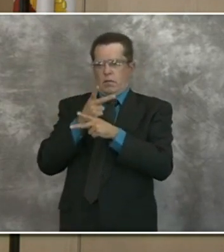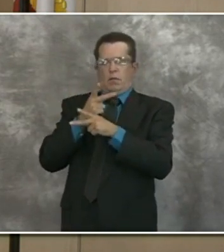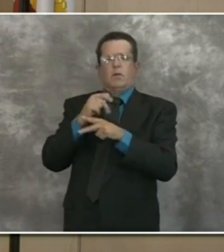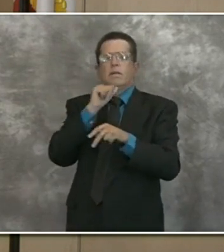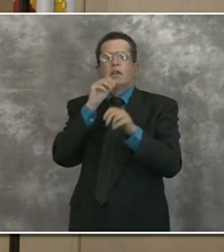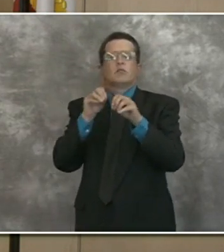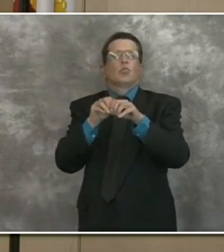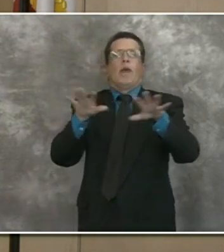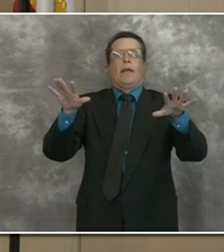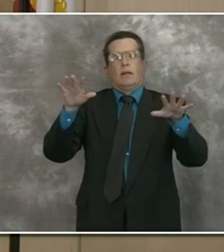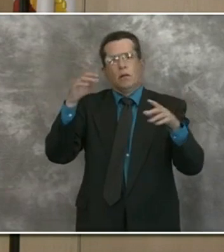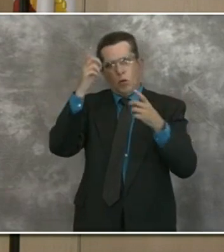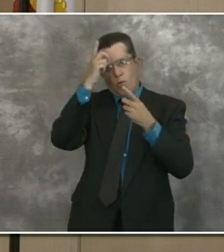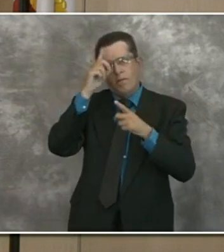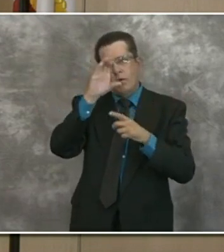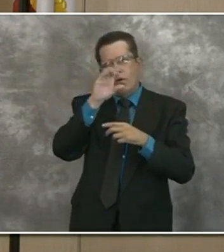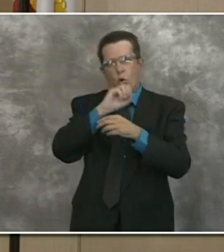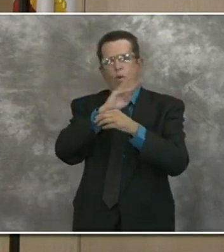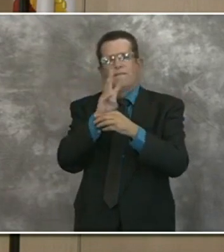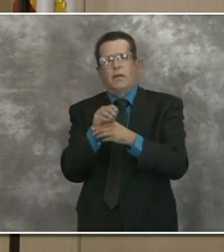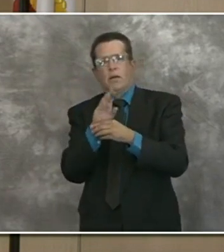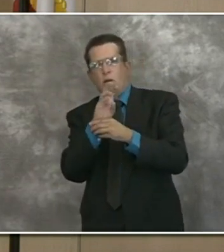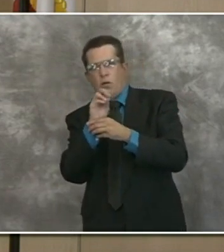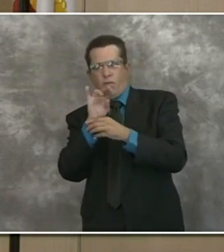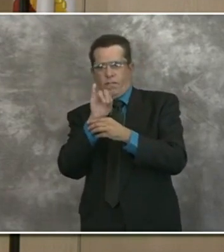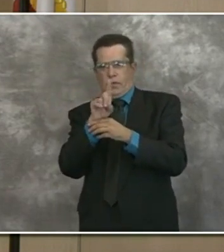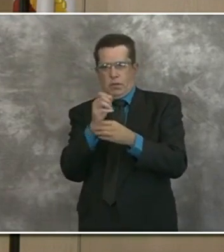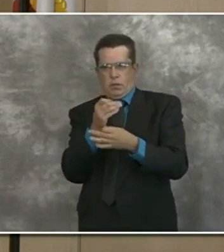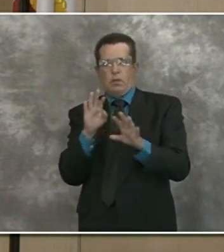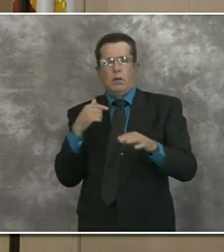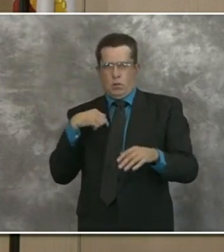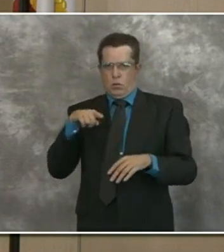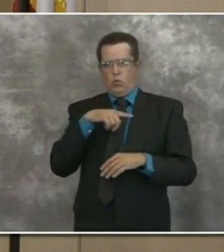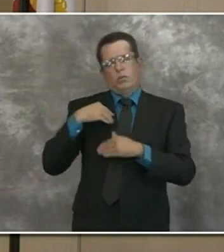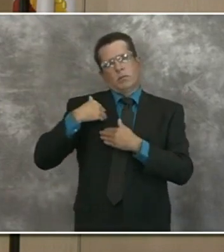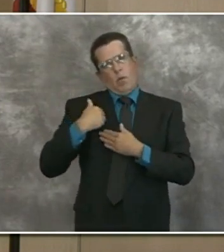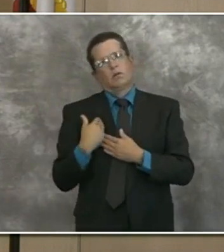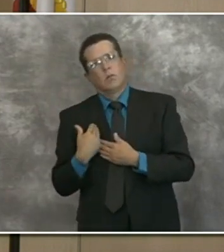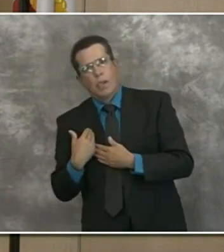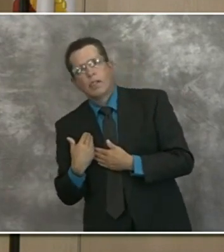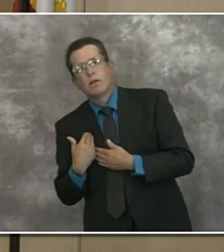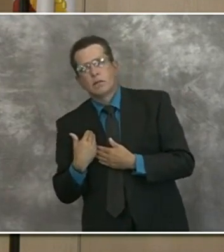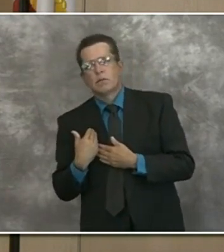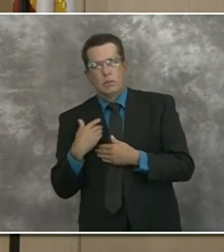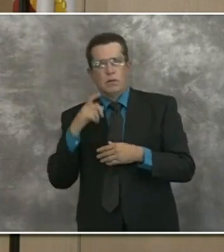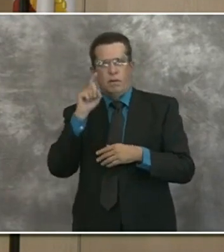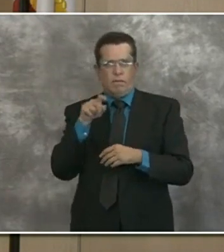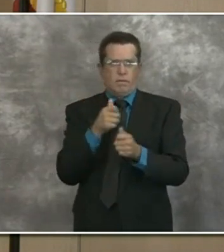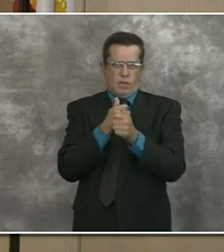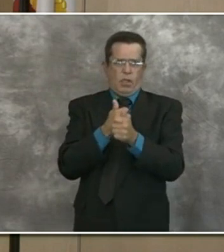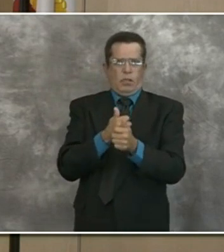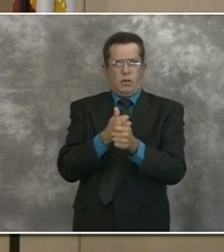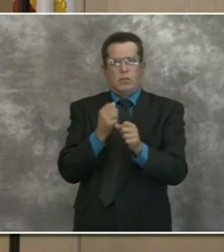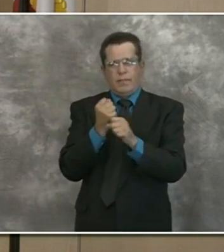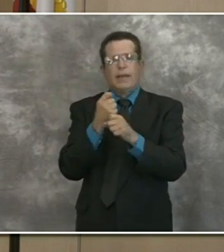SCHOOLS. AND PLACES OF WORSHIP. THESE ARE ALL PUBLIC HEALTH BEST PRACTICES TO PREVENT THE SPREAD OF COVID-19